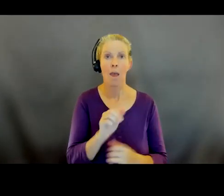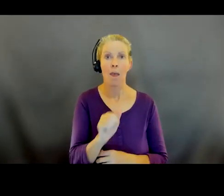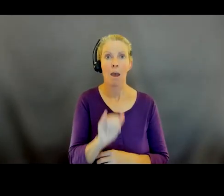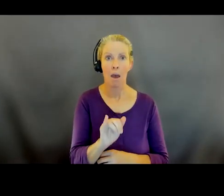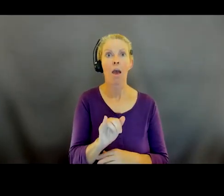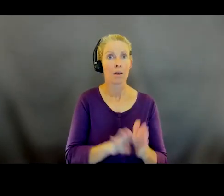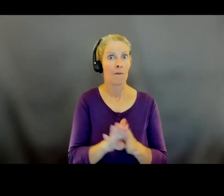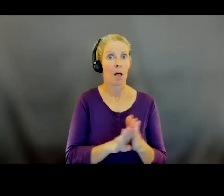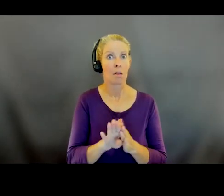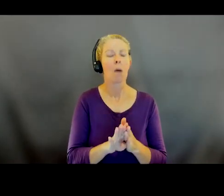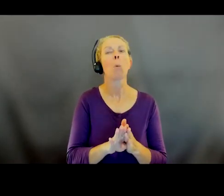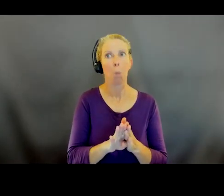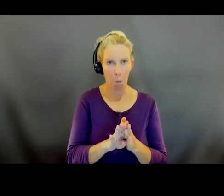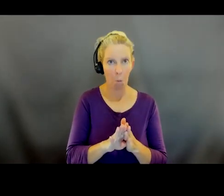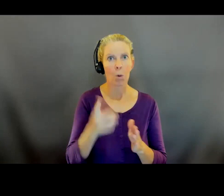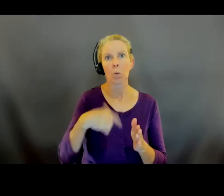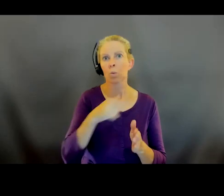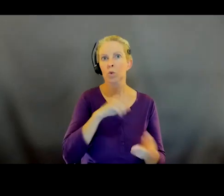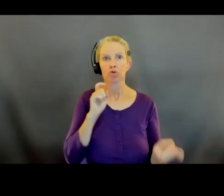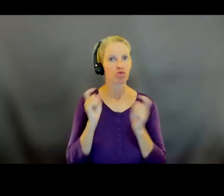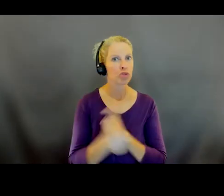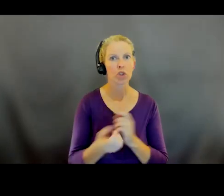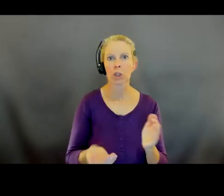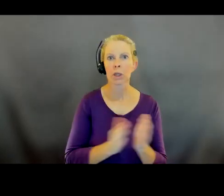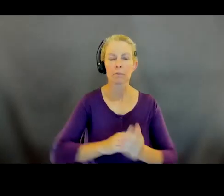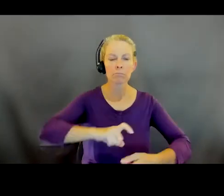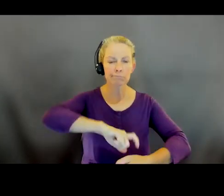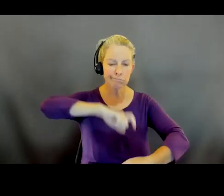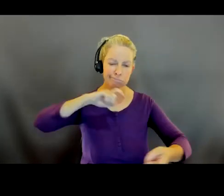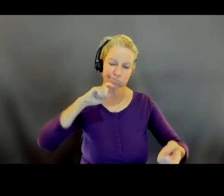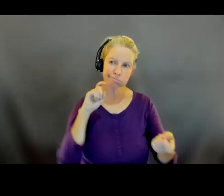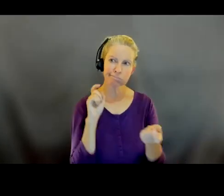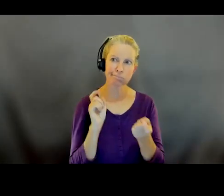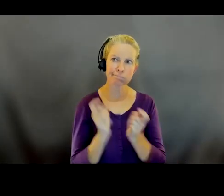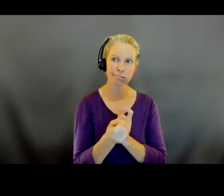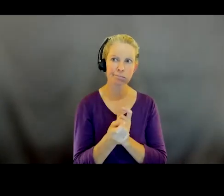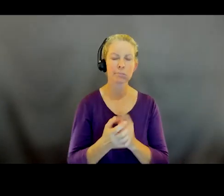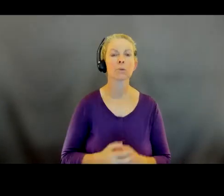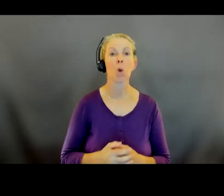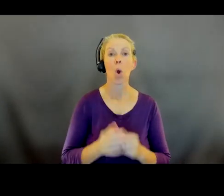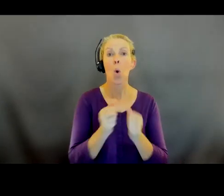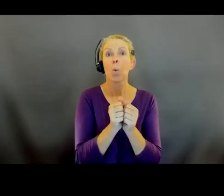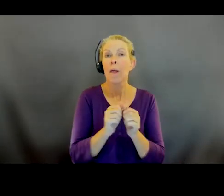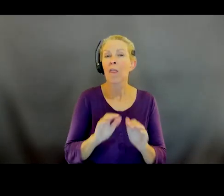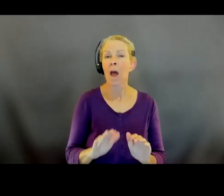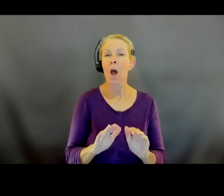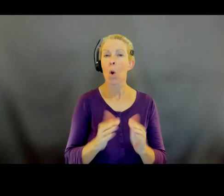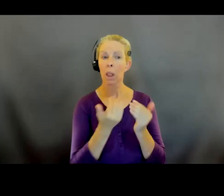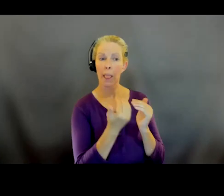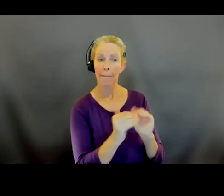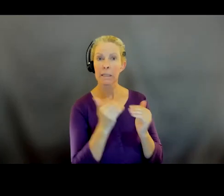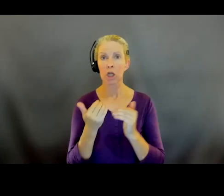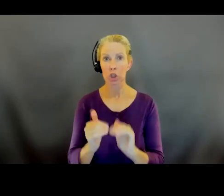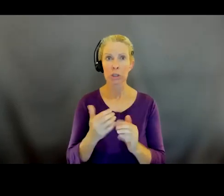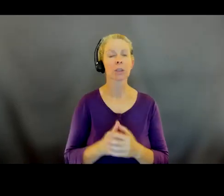into our society. And without ethical guardrails, the risks for reproducing real-world bias and